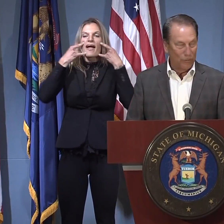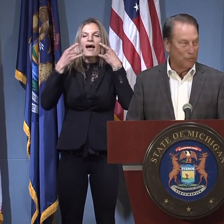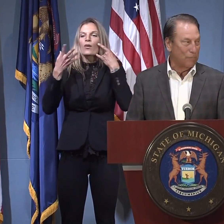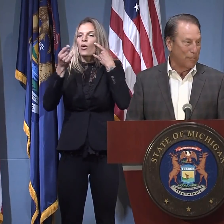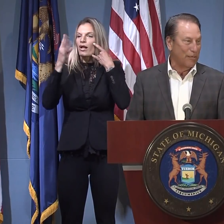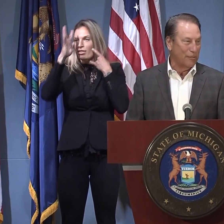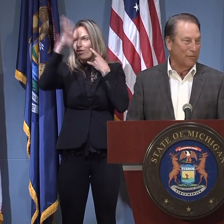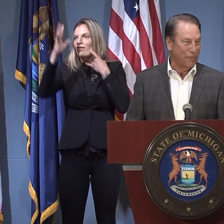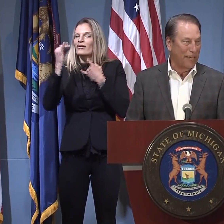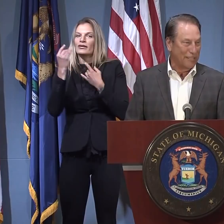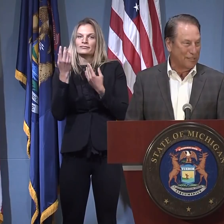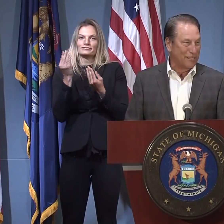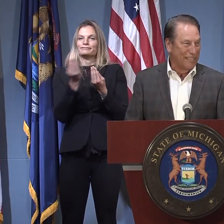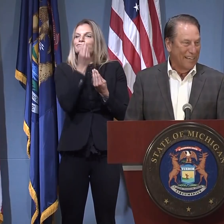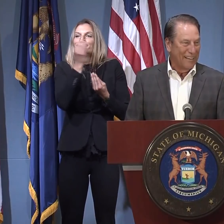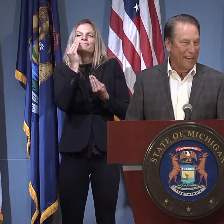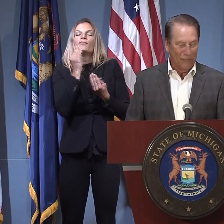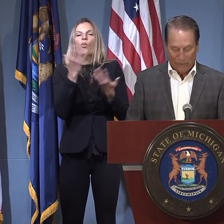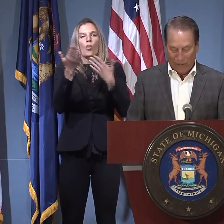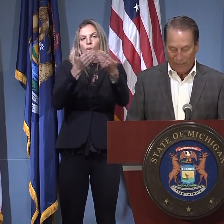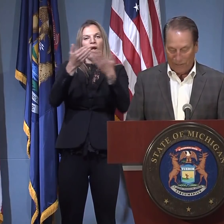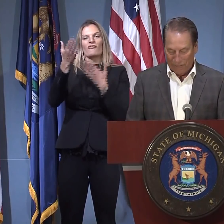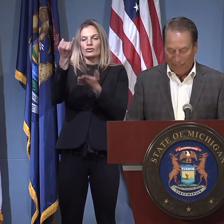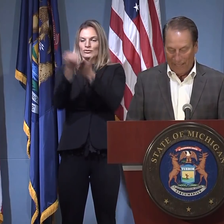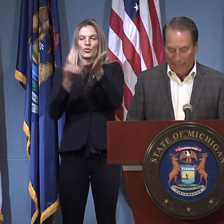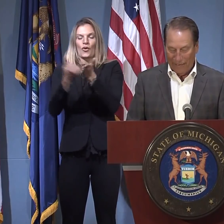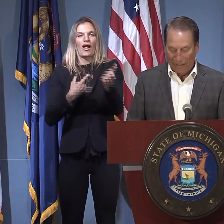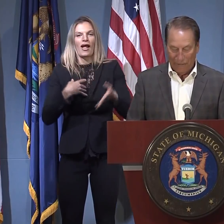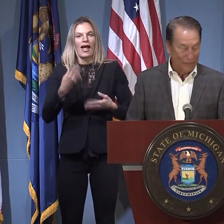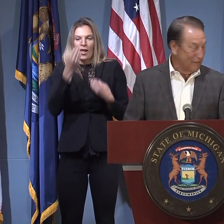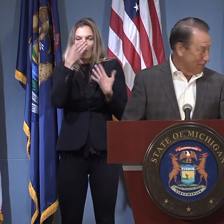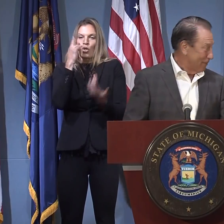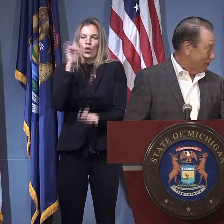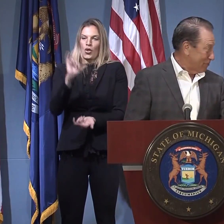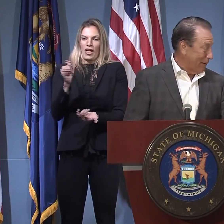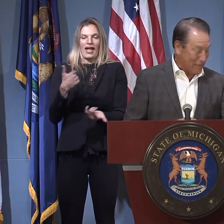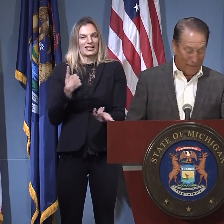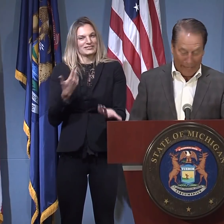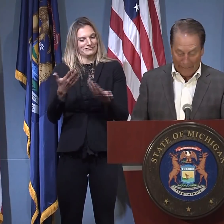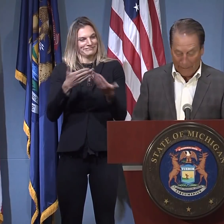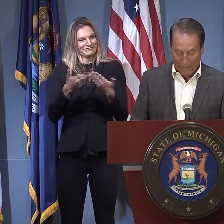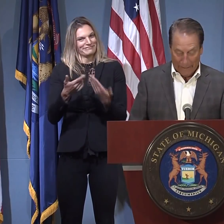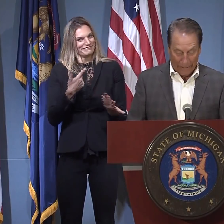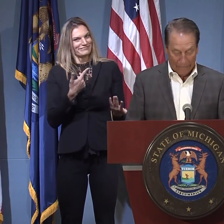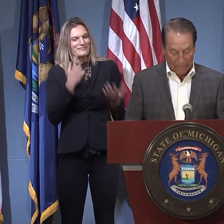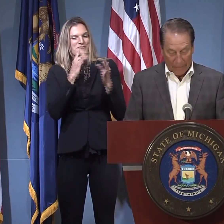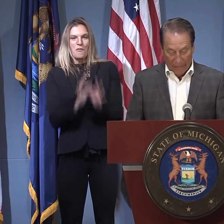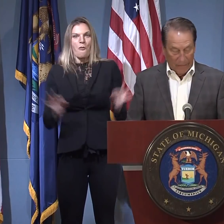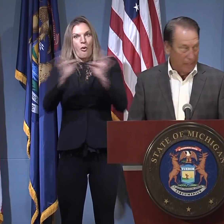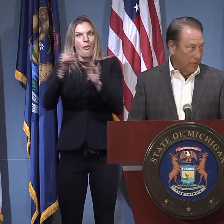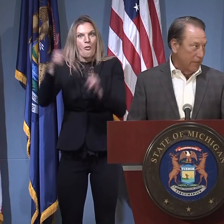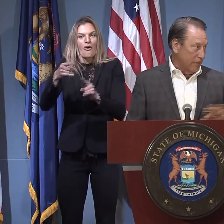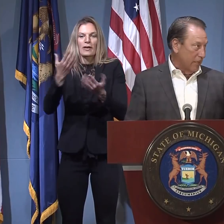GOVERNOR SAID THIS, I DON'T CARE WHAT PUT ON YOUR MASKS. JUST WEAR SOMETHING ON THE FACE.